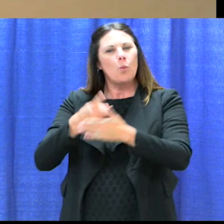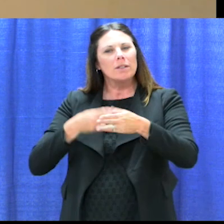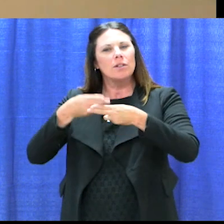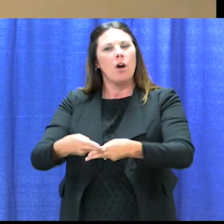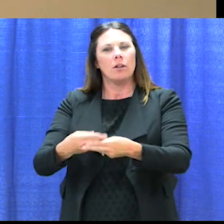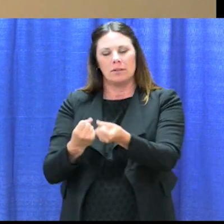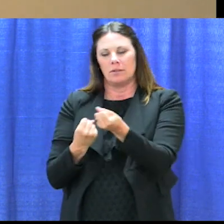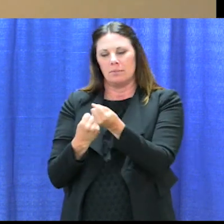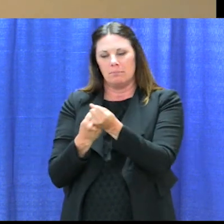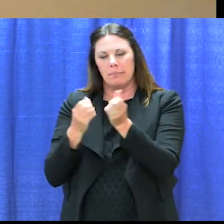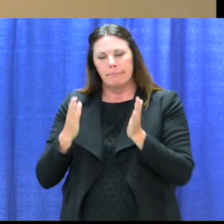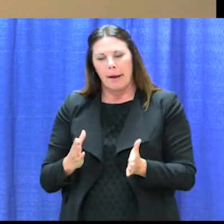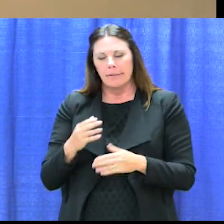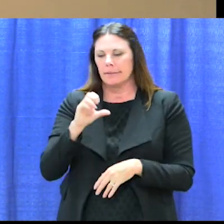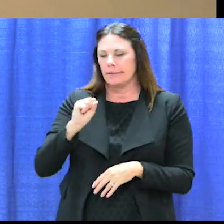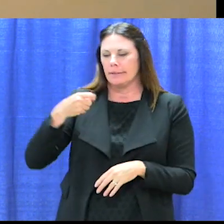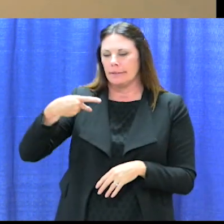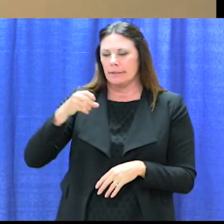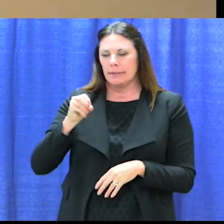So there are a number of school districts who have come to us and they're very interested